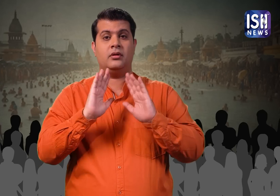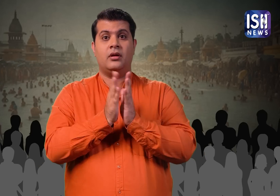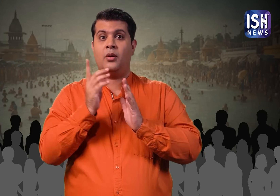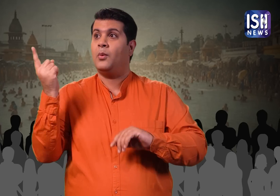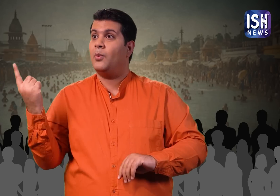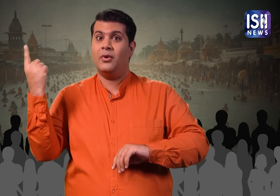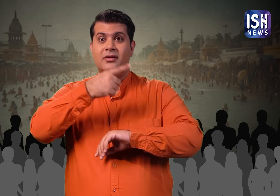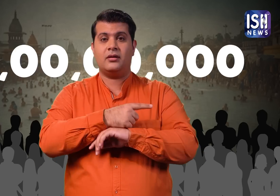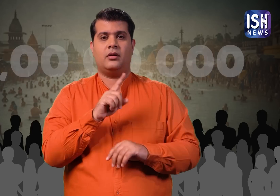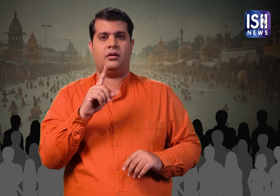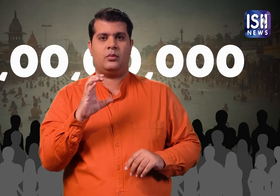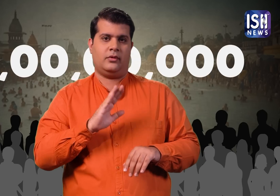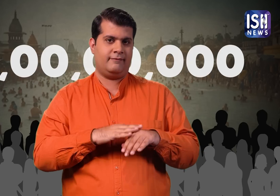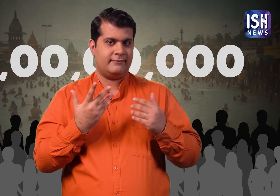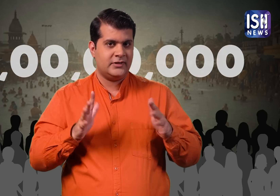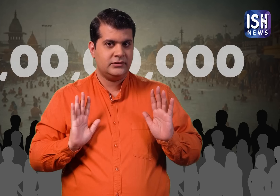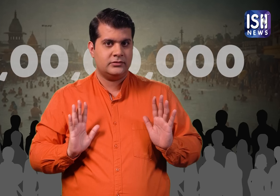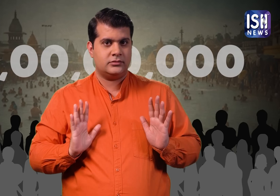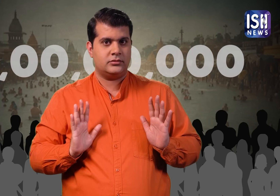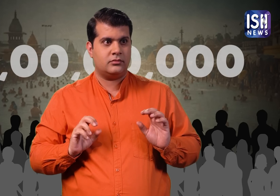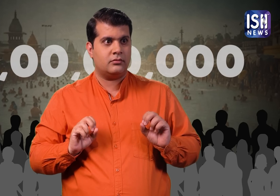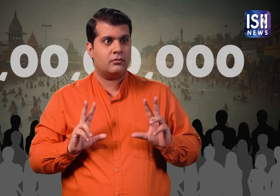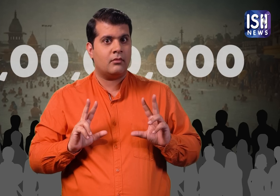A staggering 1 crore people took the holy dip that day. Incredible!